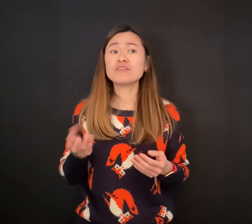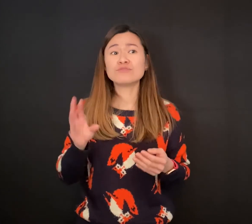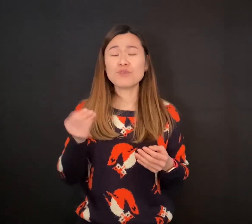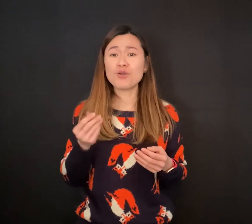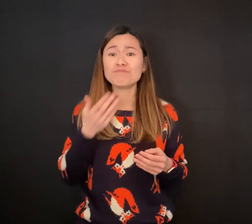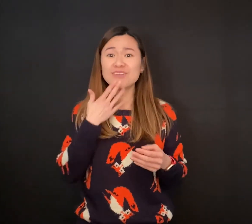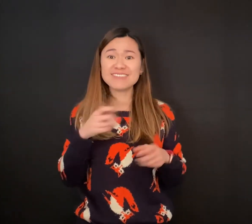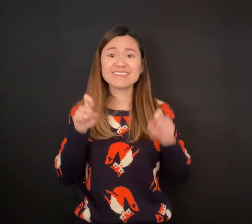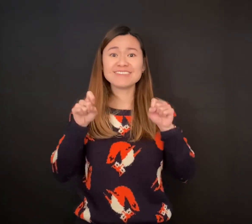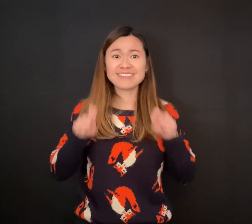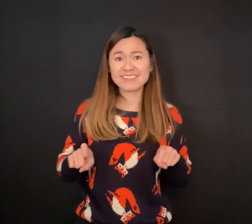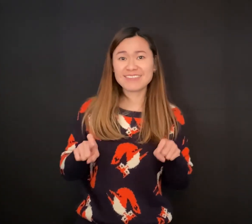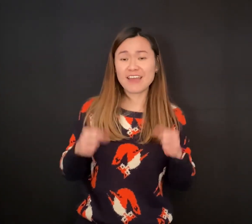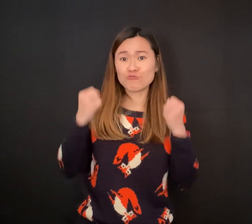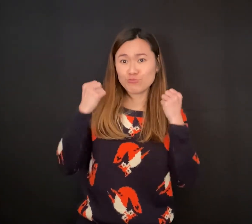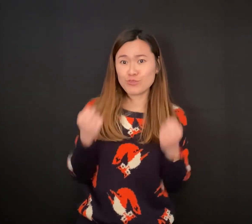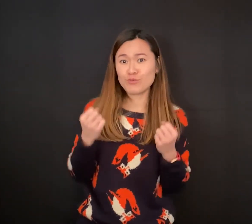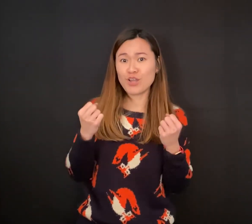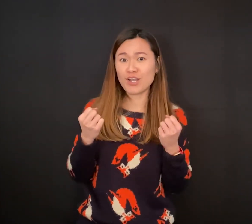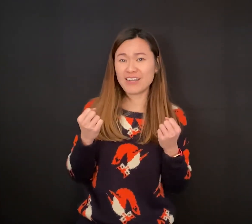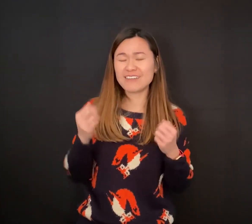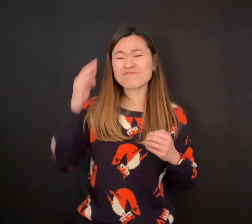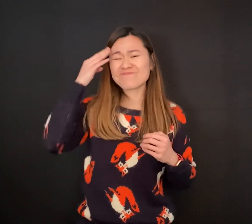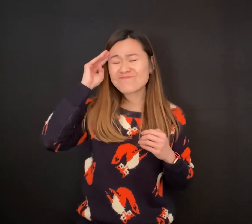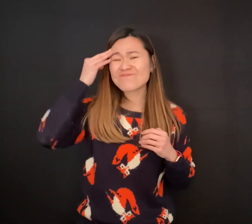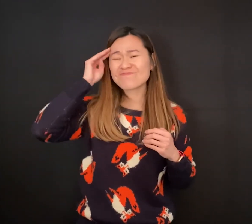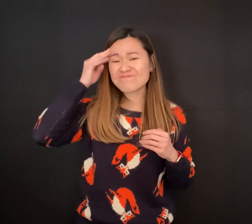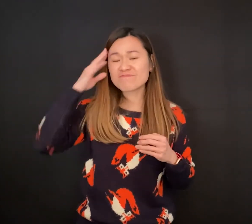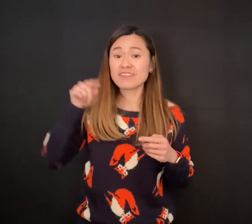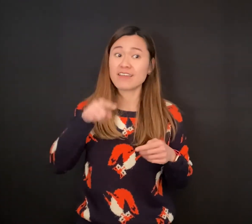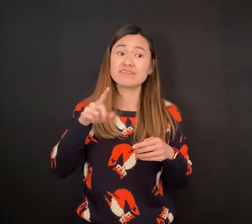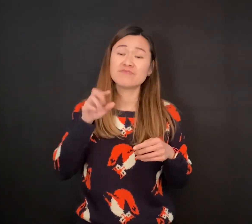So please stay strong. Be resilient.